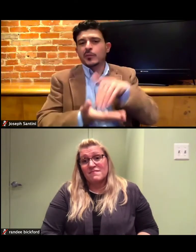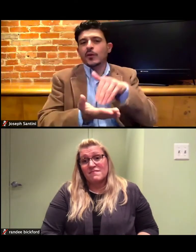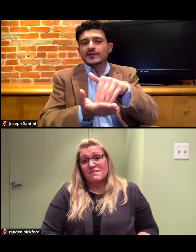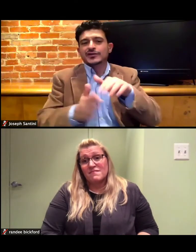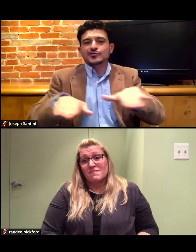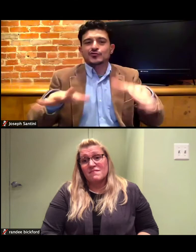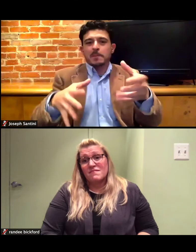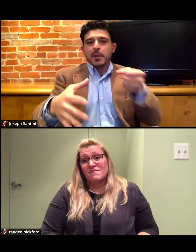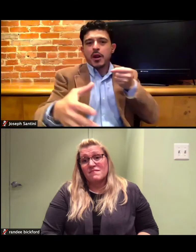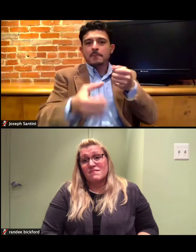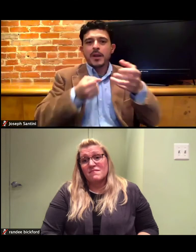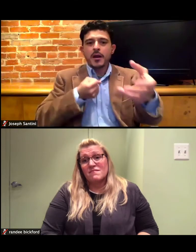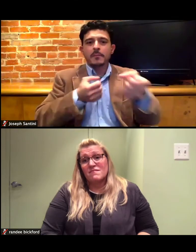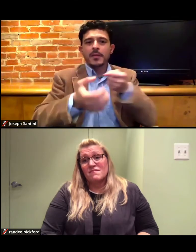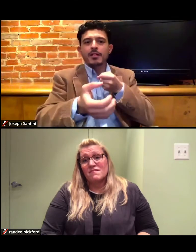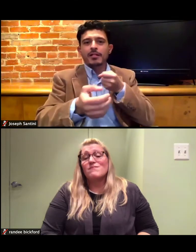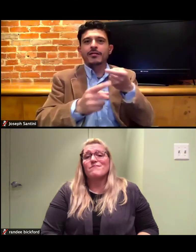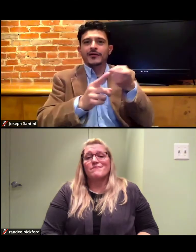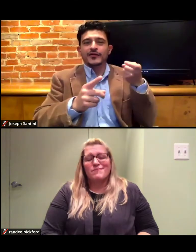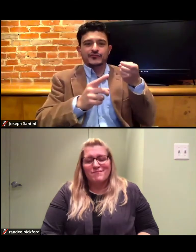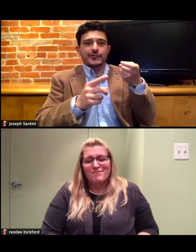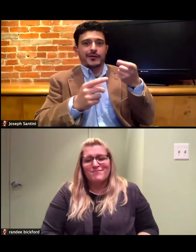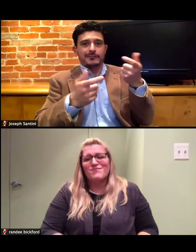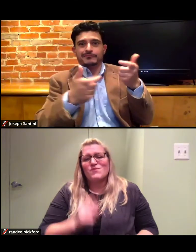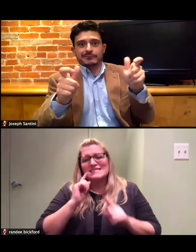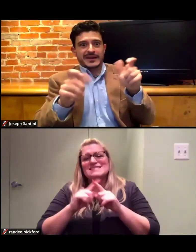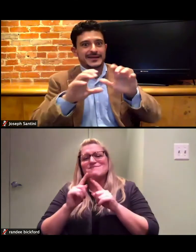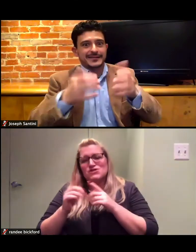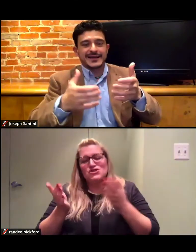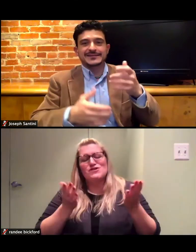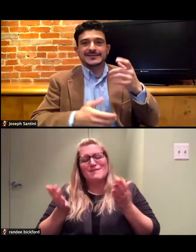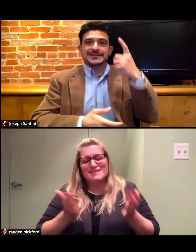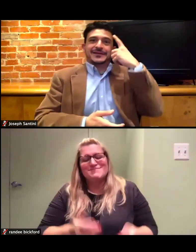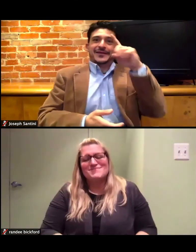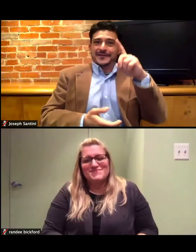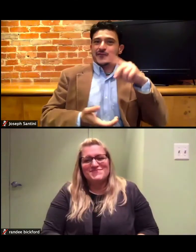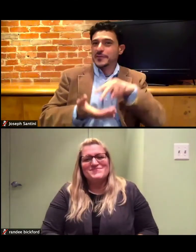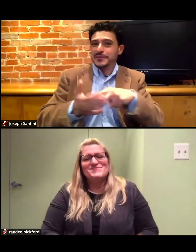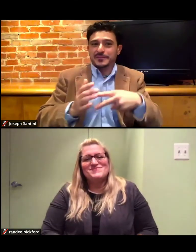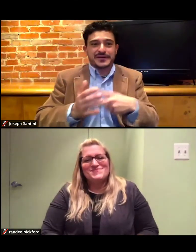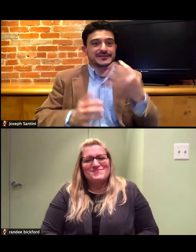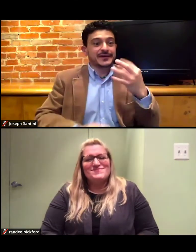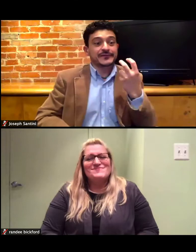That's one problem. An additional problem is that they're often pooled from the regular classroom,